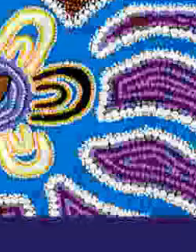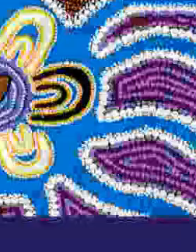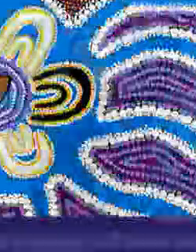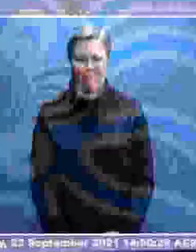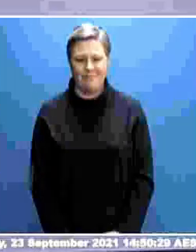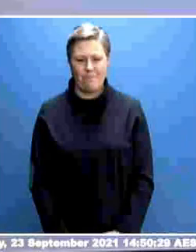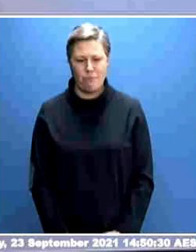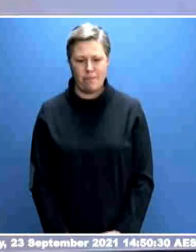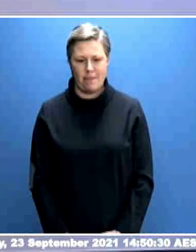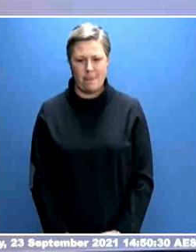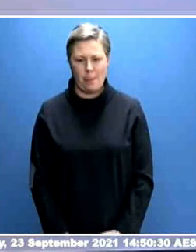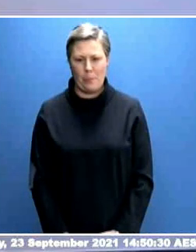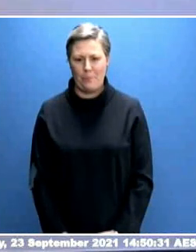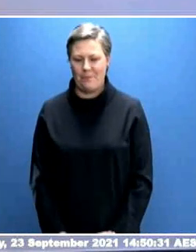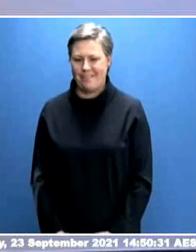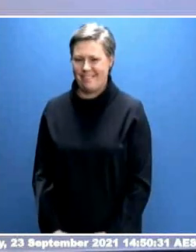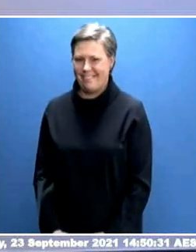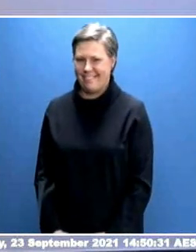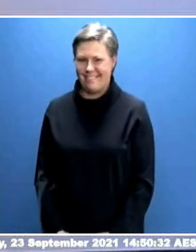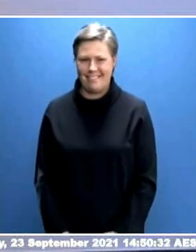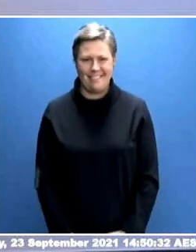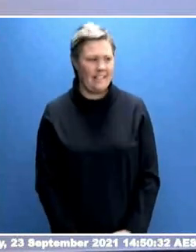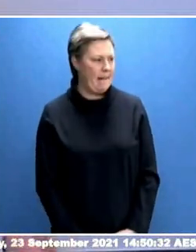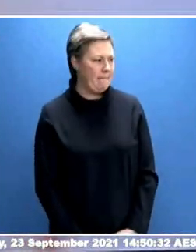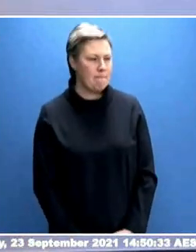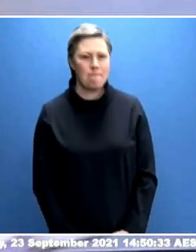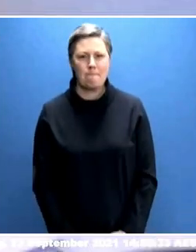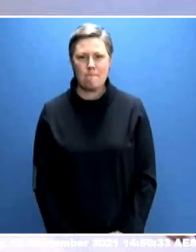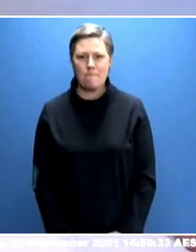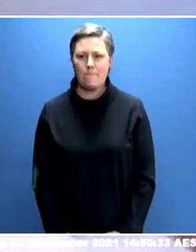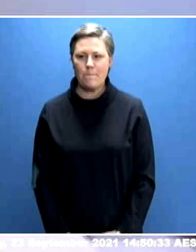The Royal Commission is resumed. Thank you.